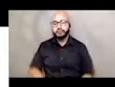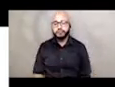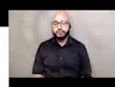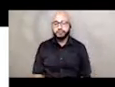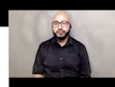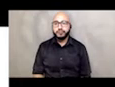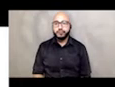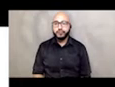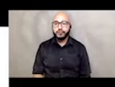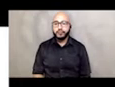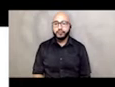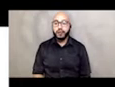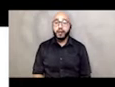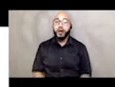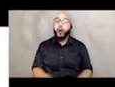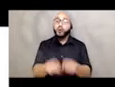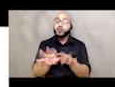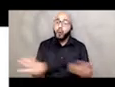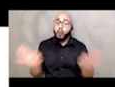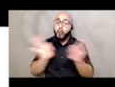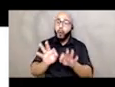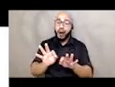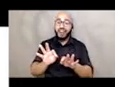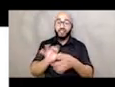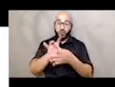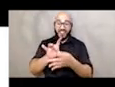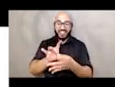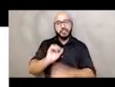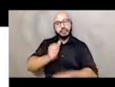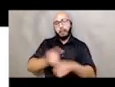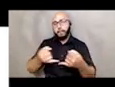It's also very important to set boundaries in relationships, for example, family and friends.